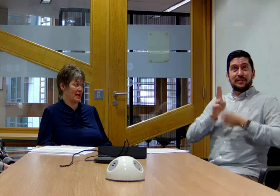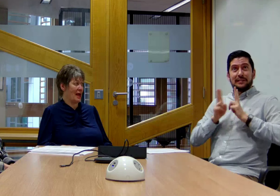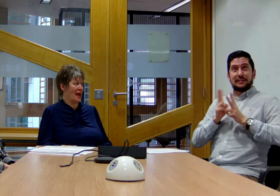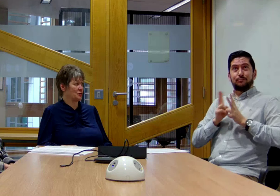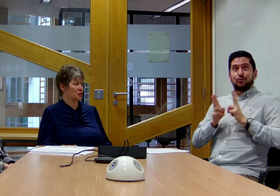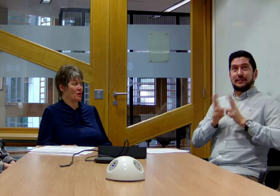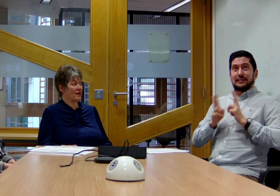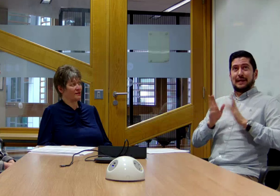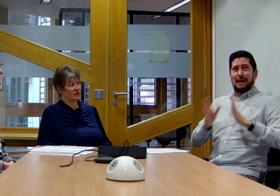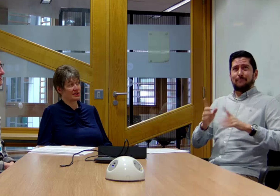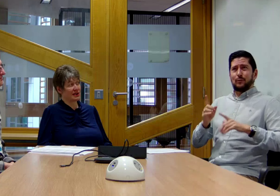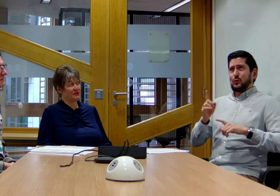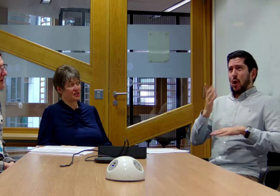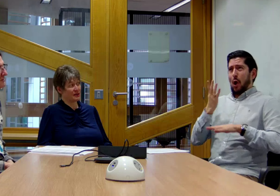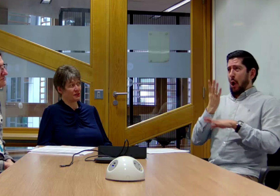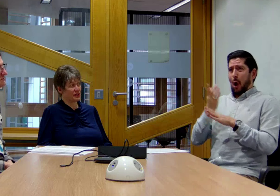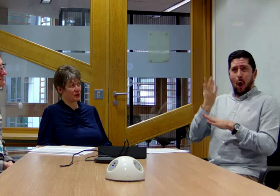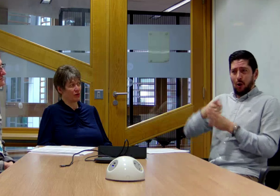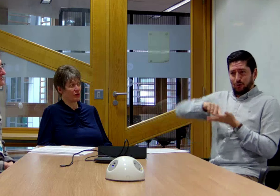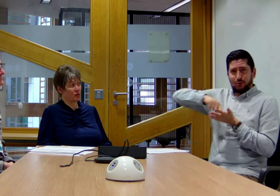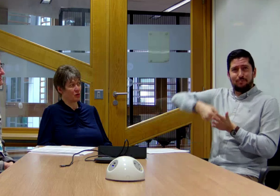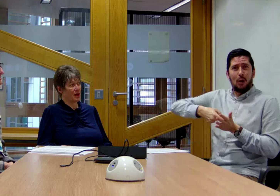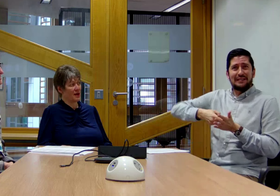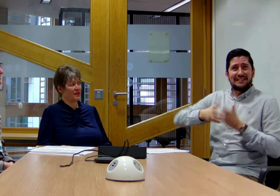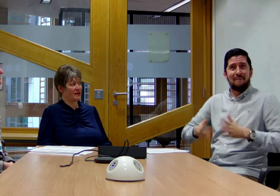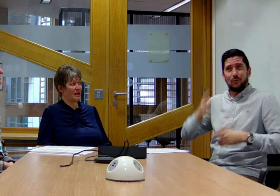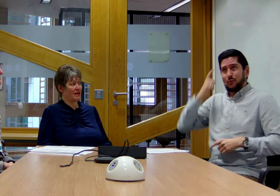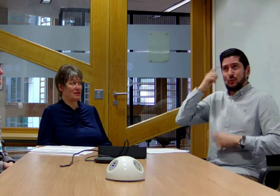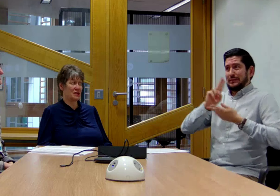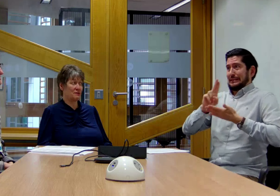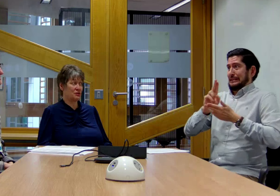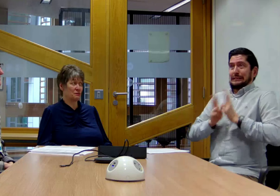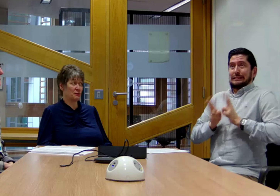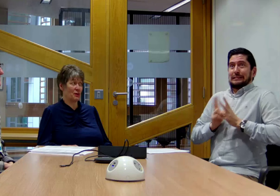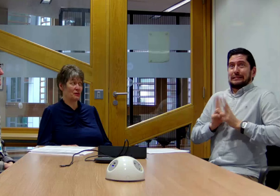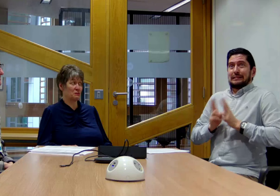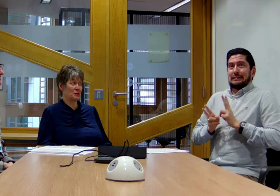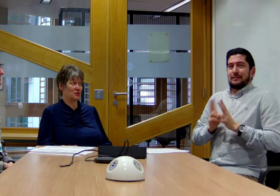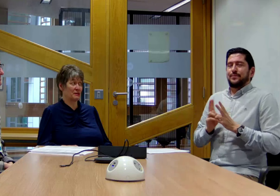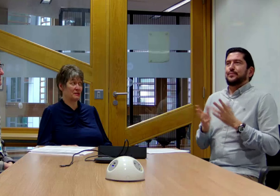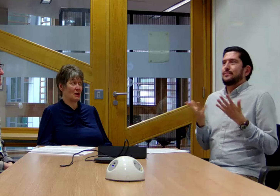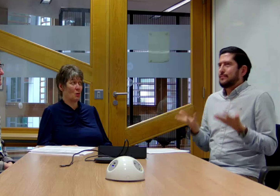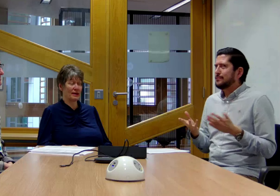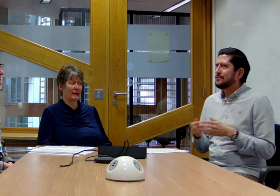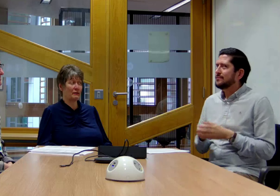or any topic could be brought up. And so if there is live interpreting on the go, then